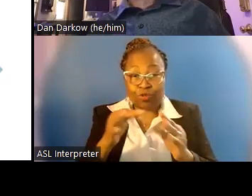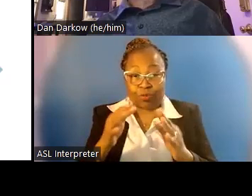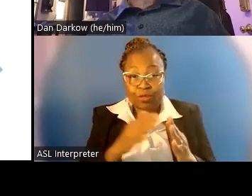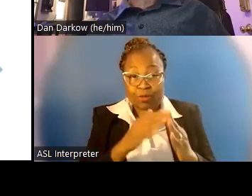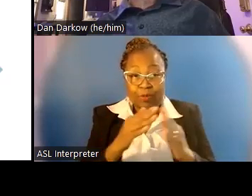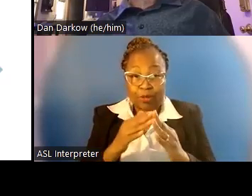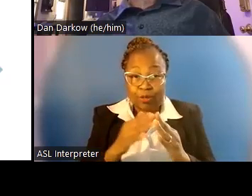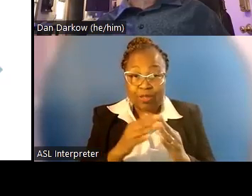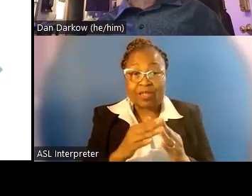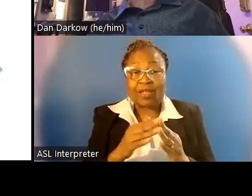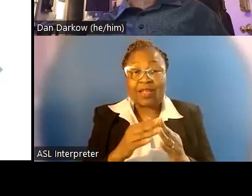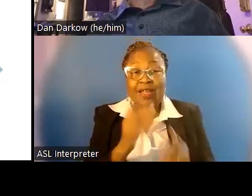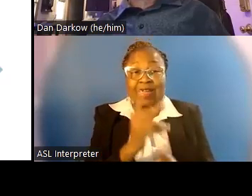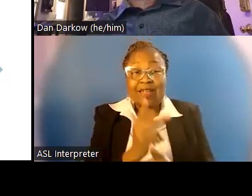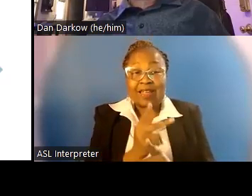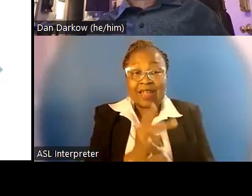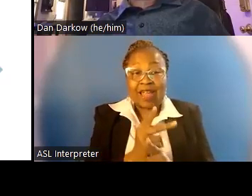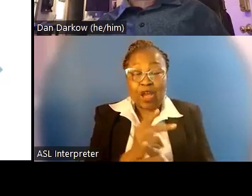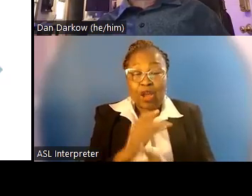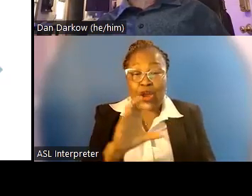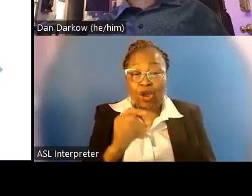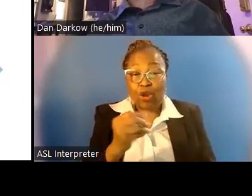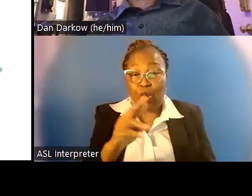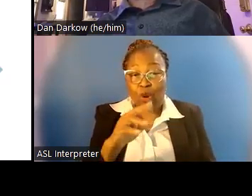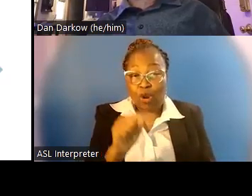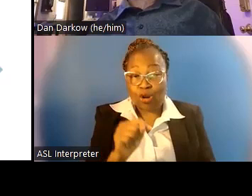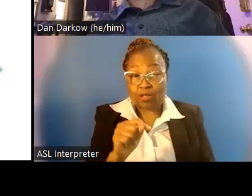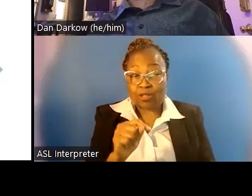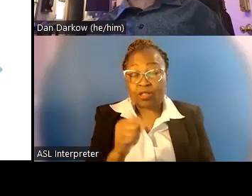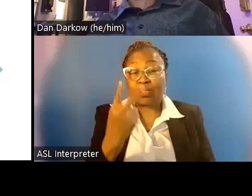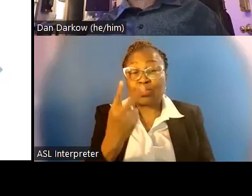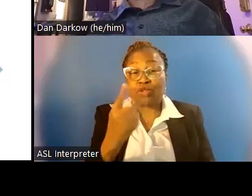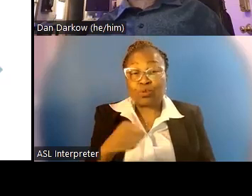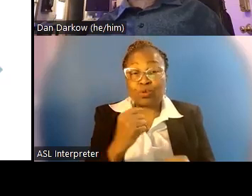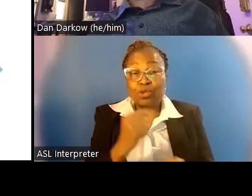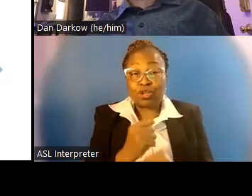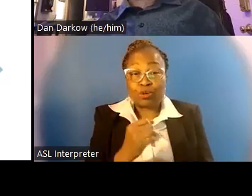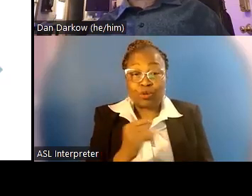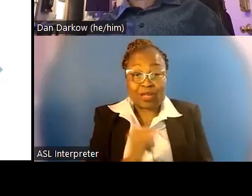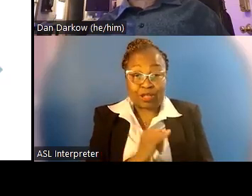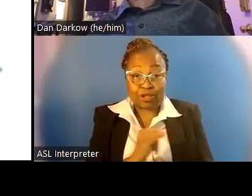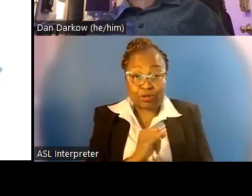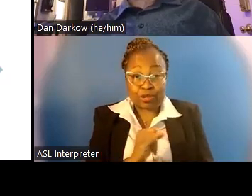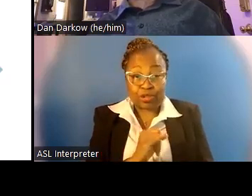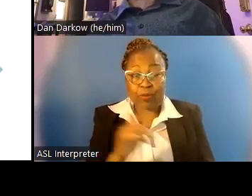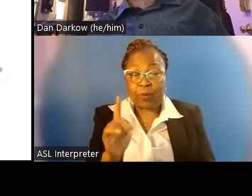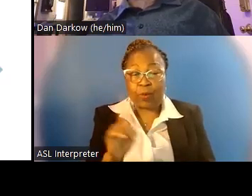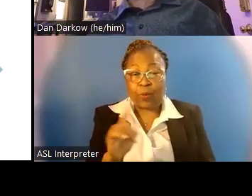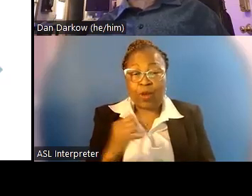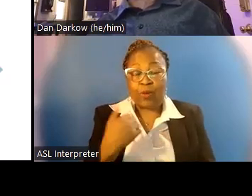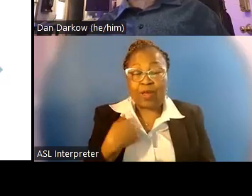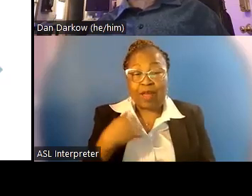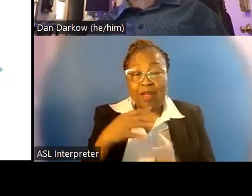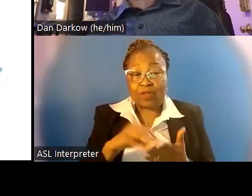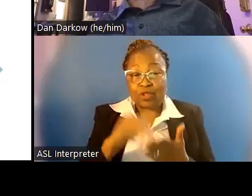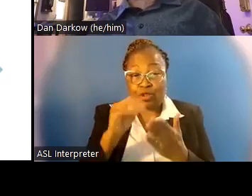It's a two year internship where we have students